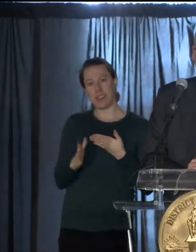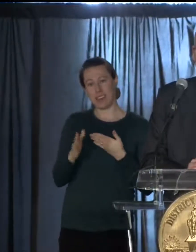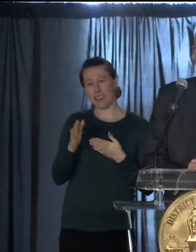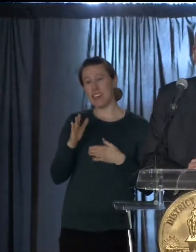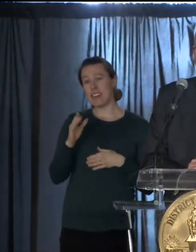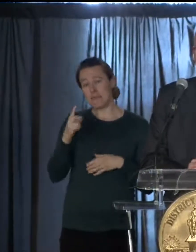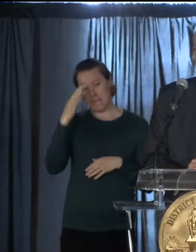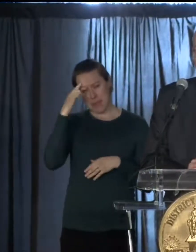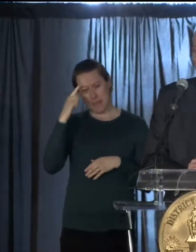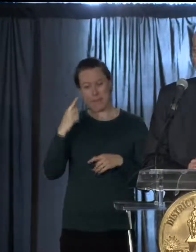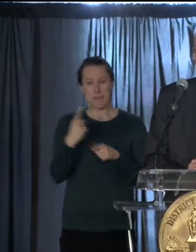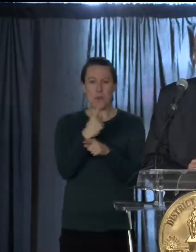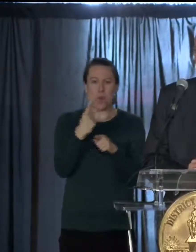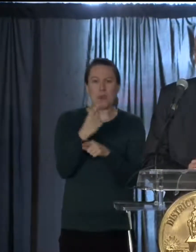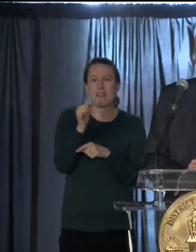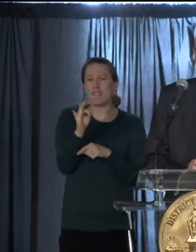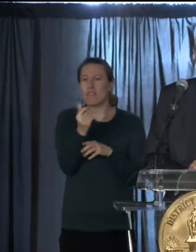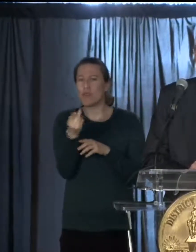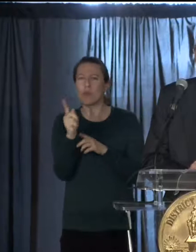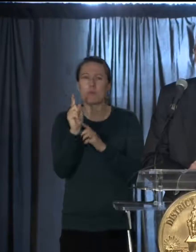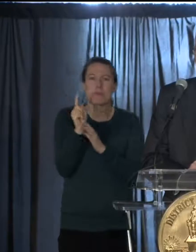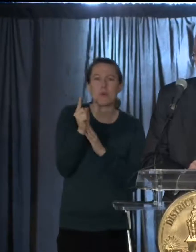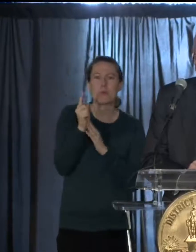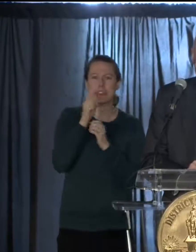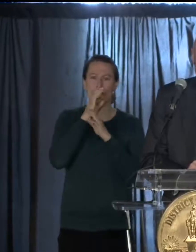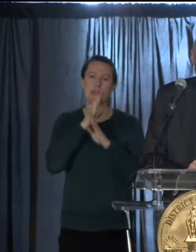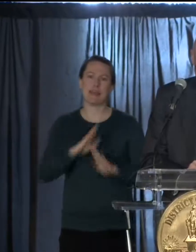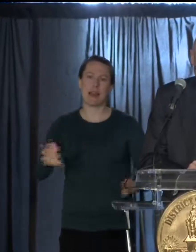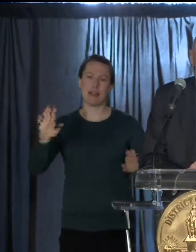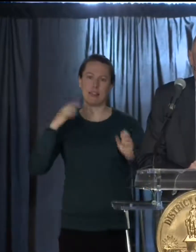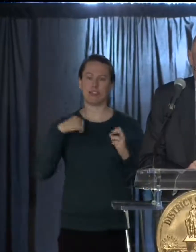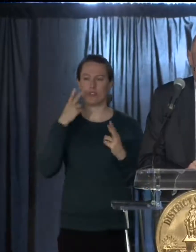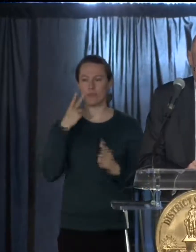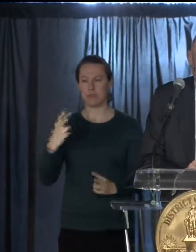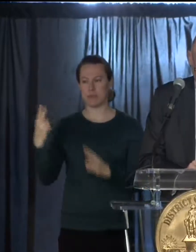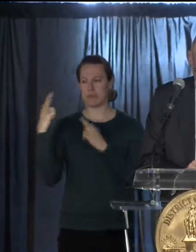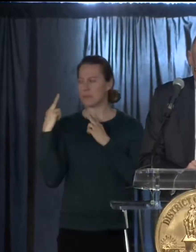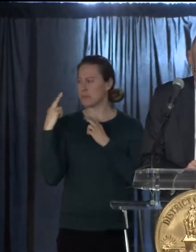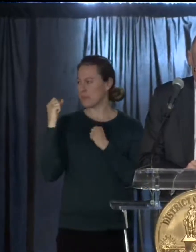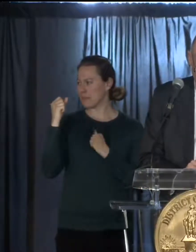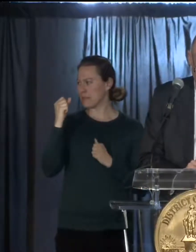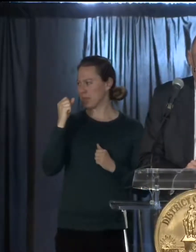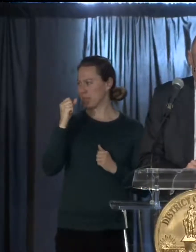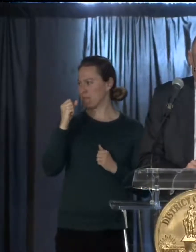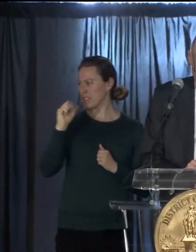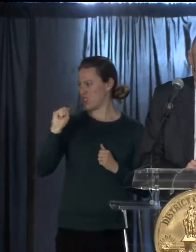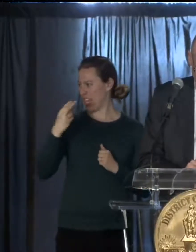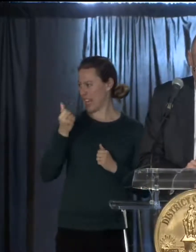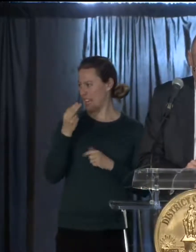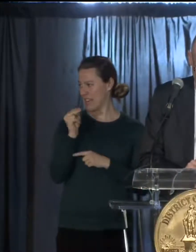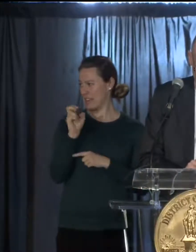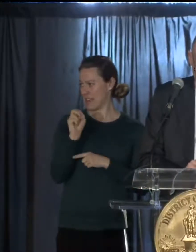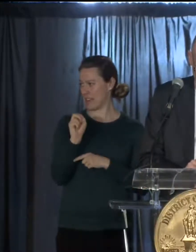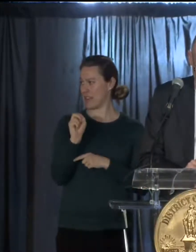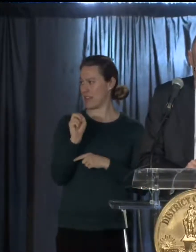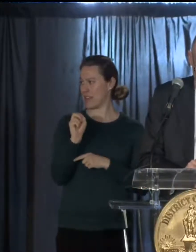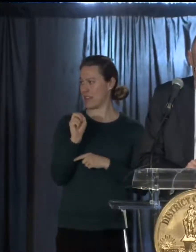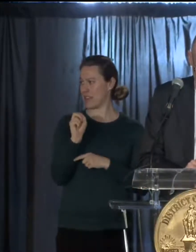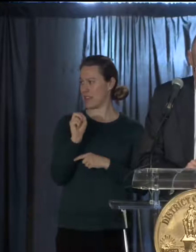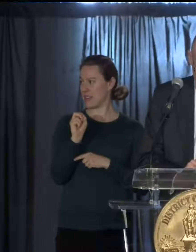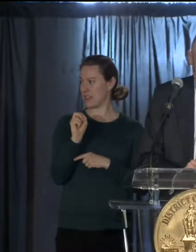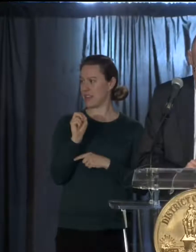FEW MOMENTS, SECONDS OF SILENCE TO REMEMBER SHARON.